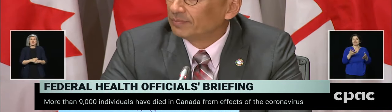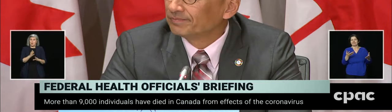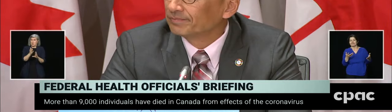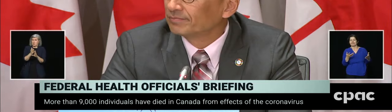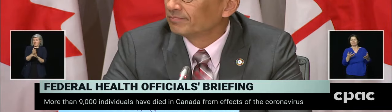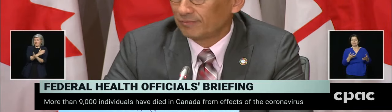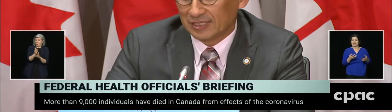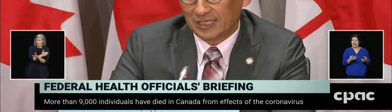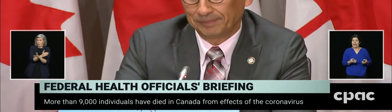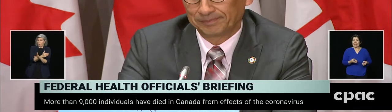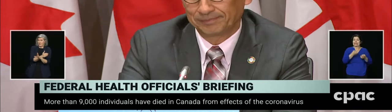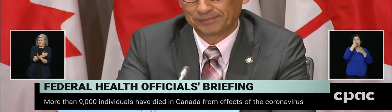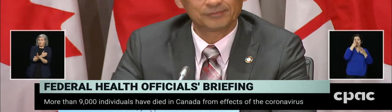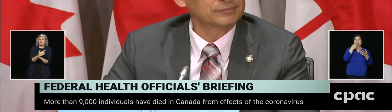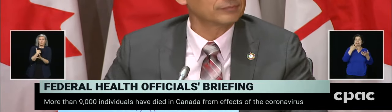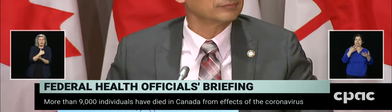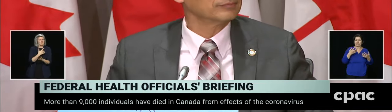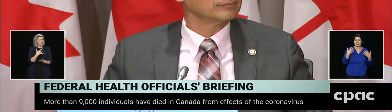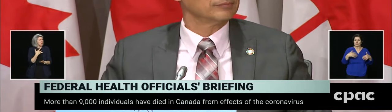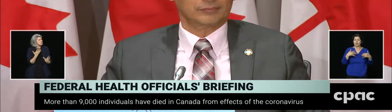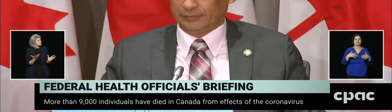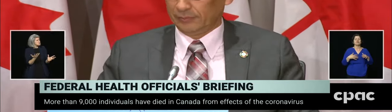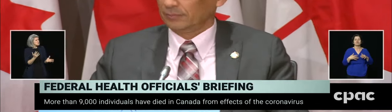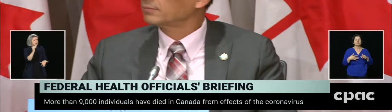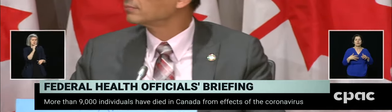SAID THE RISK WAS AT A CERTAIN